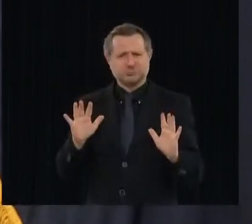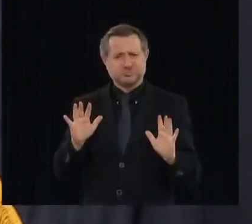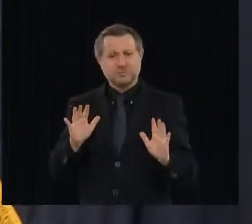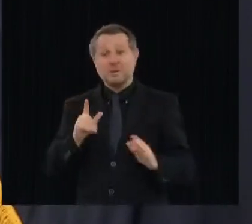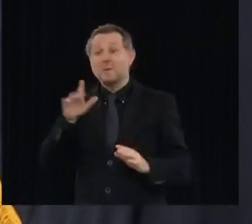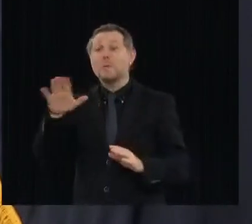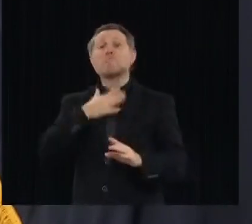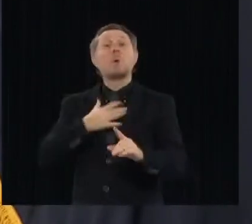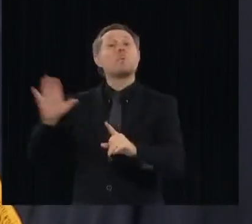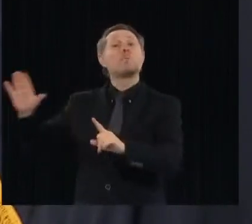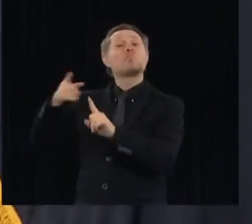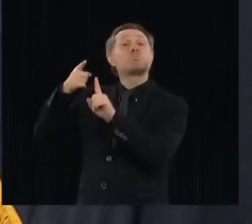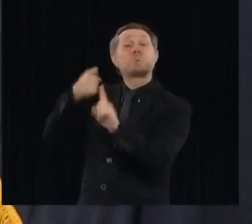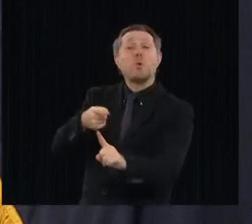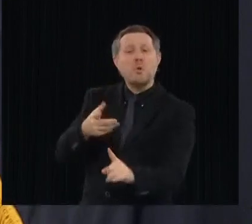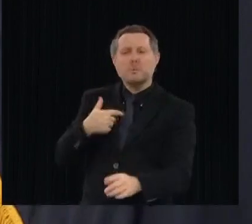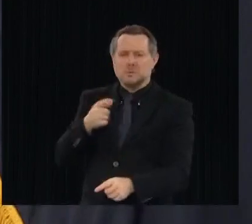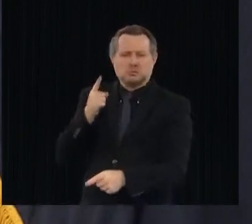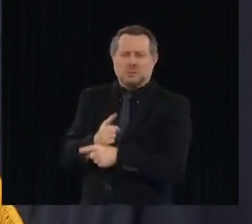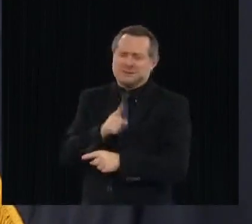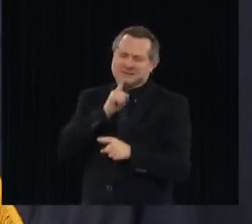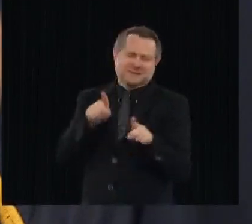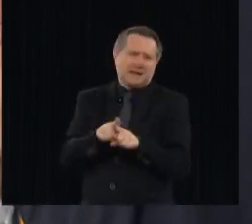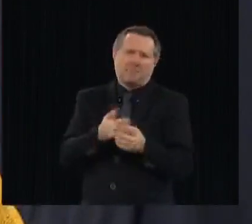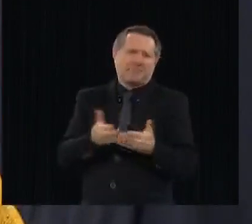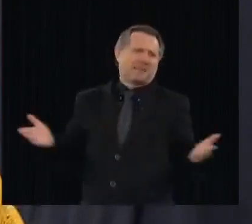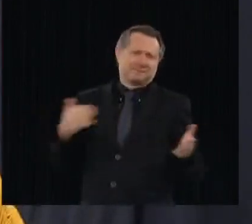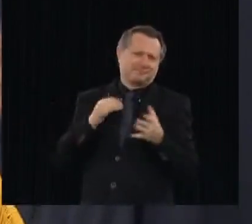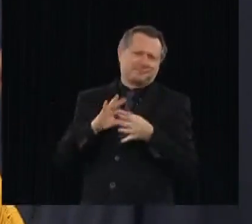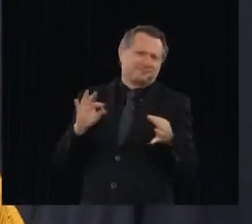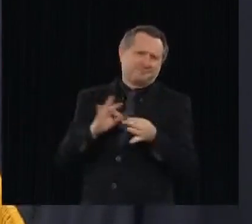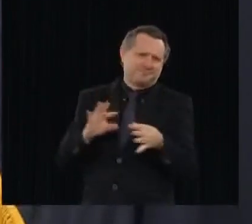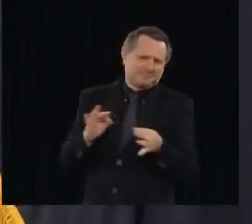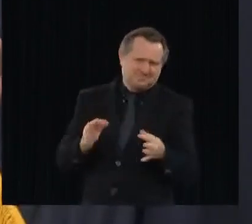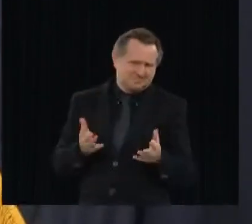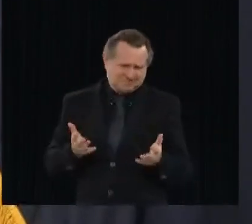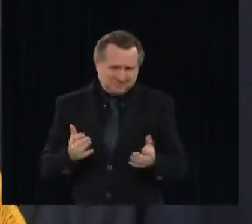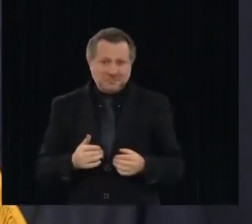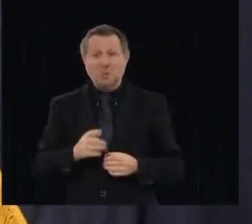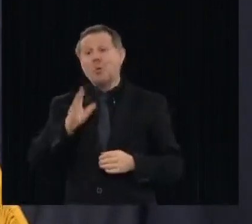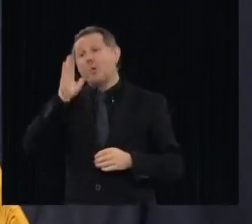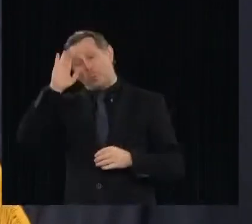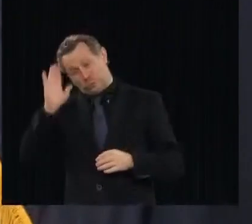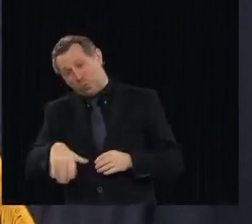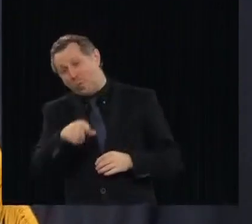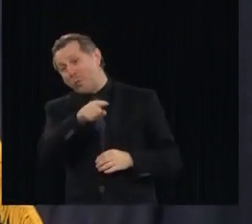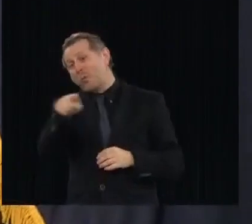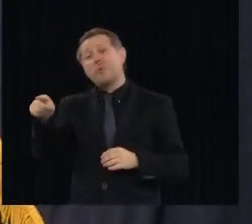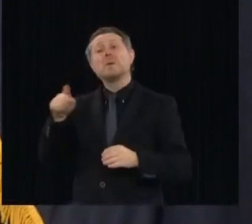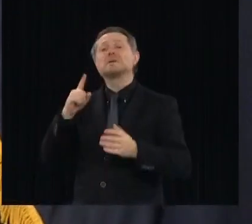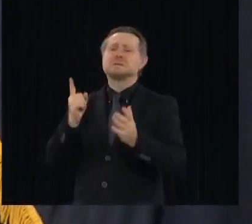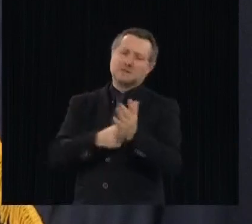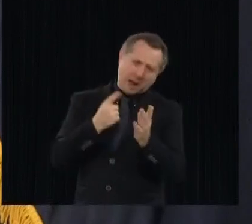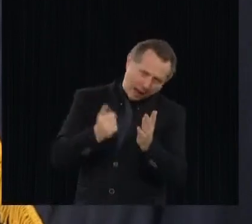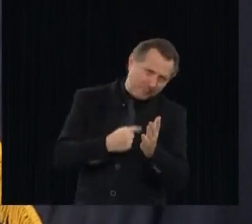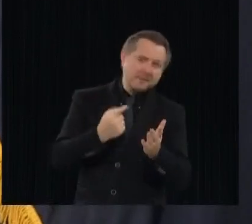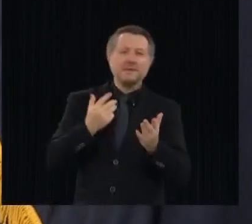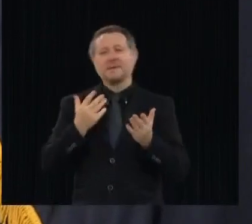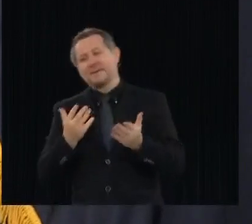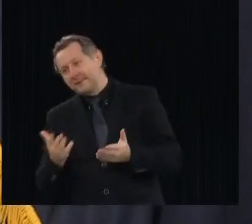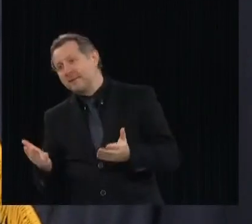BUT THE BACKLOG IS DONE.